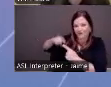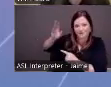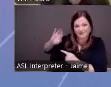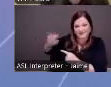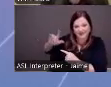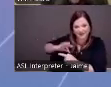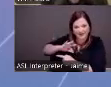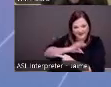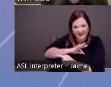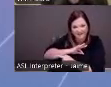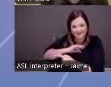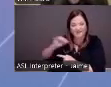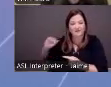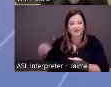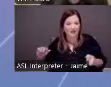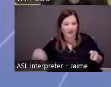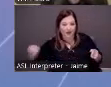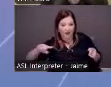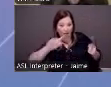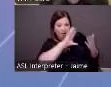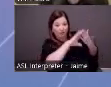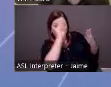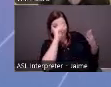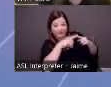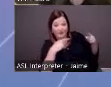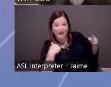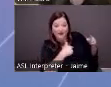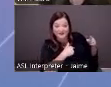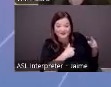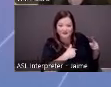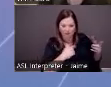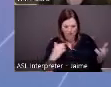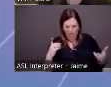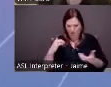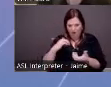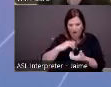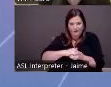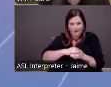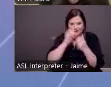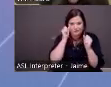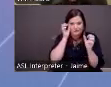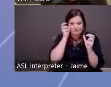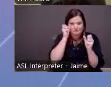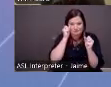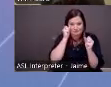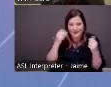And it was this really amazing partnership between the different teams.